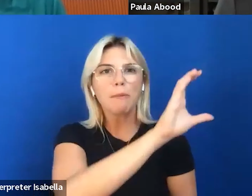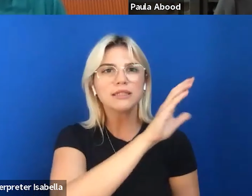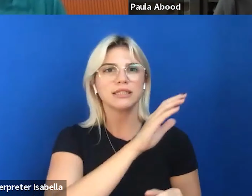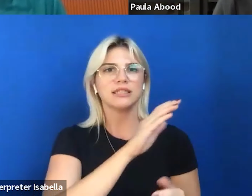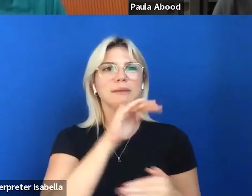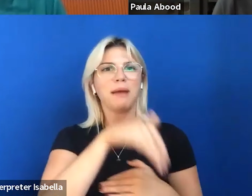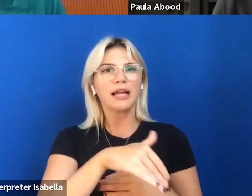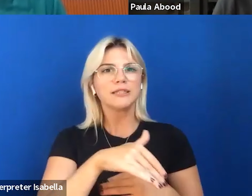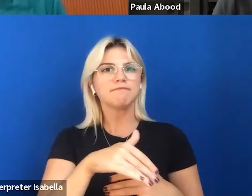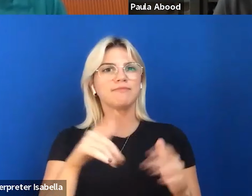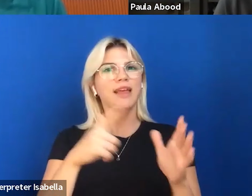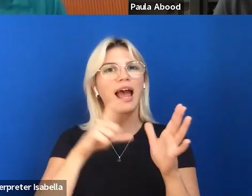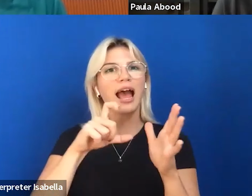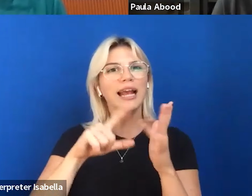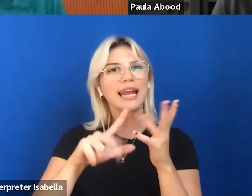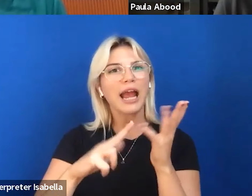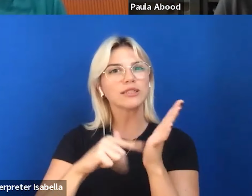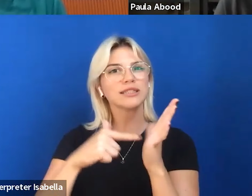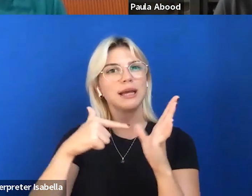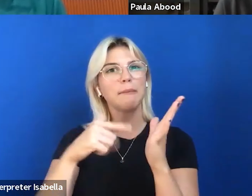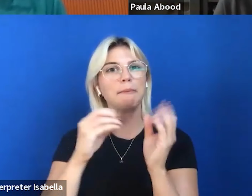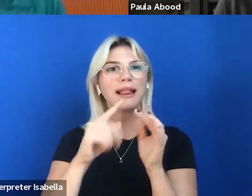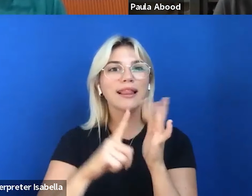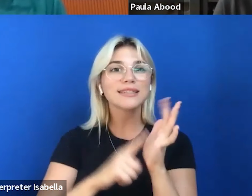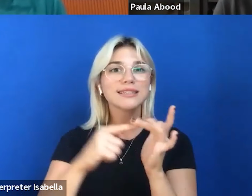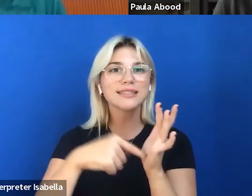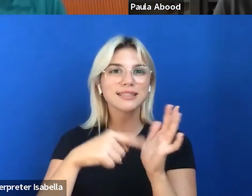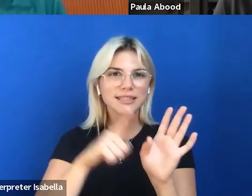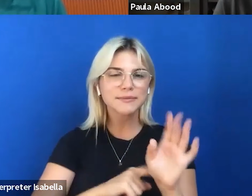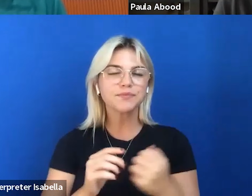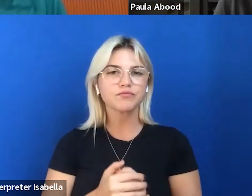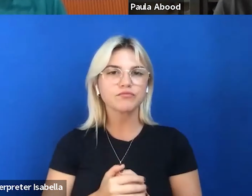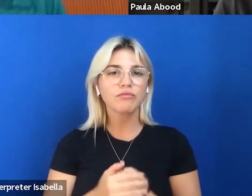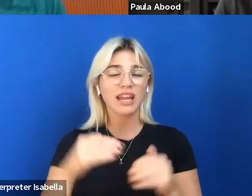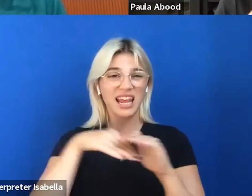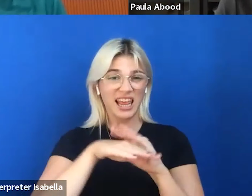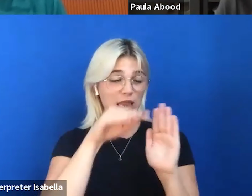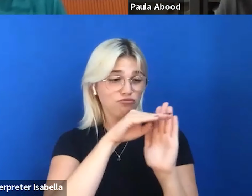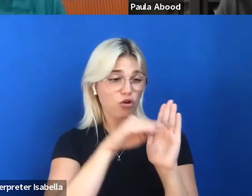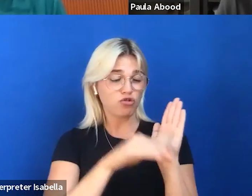And within the Protocols, I think they're kind of